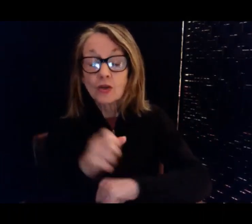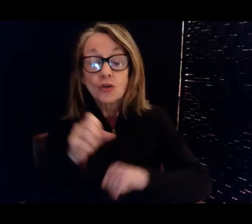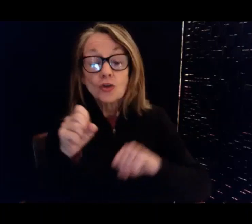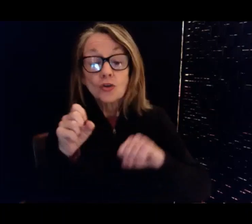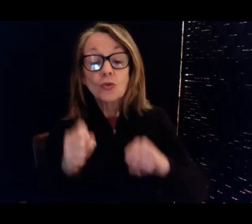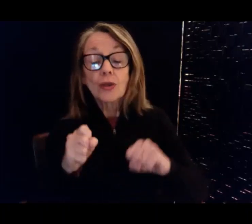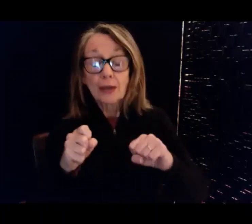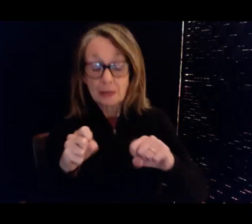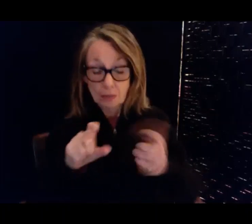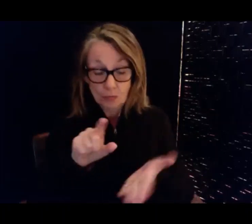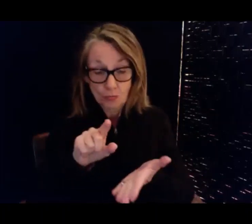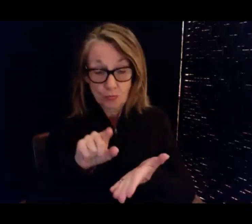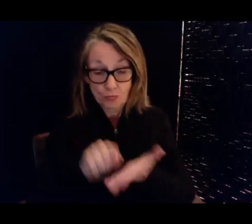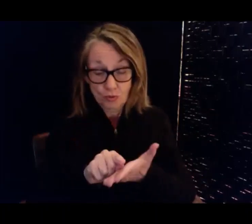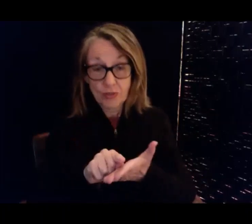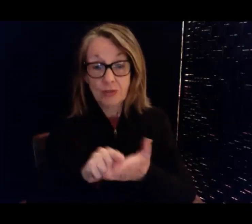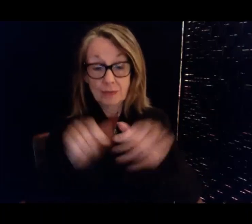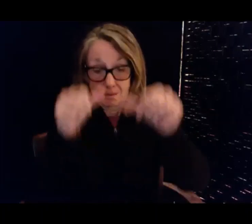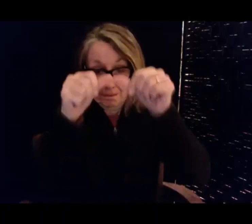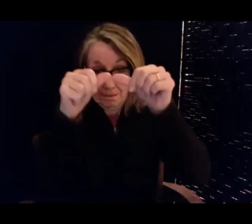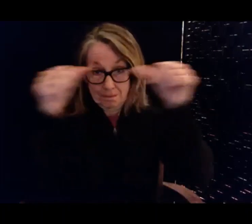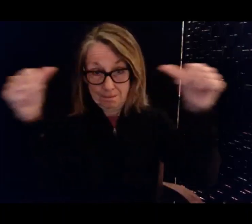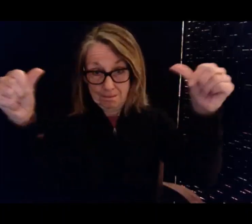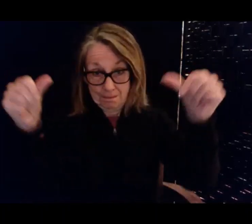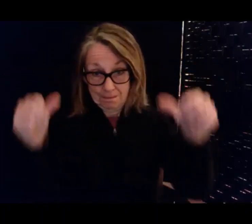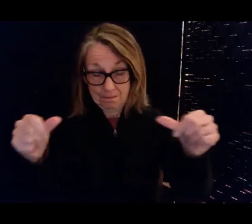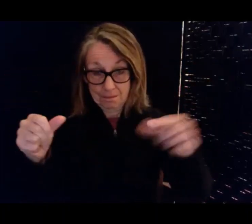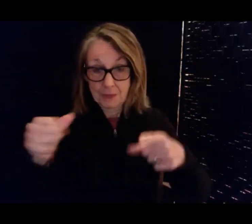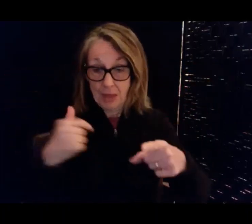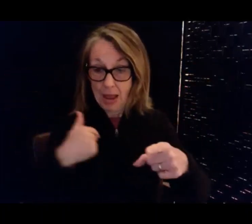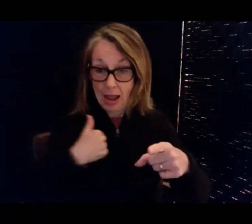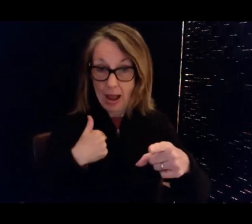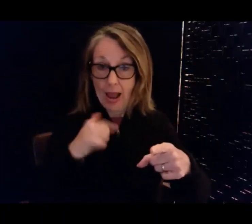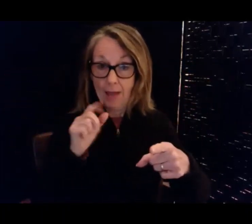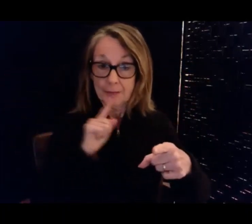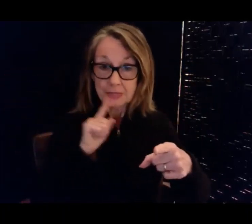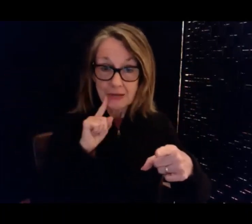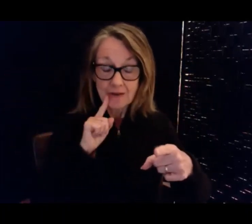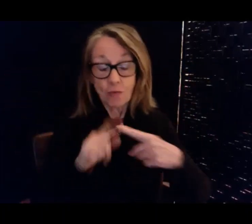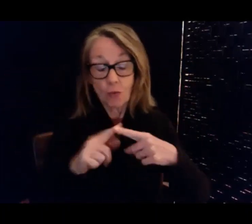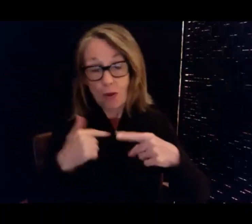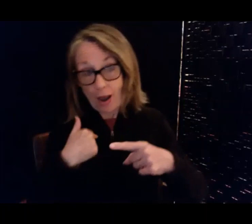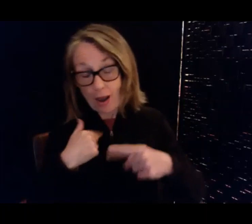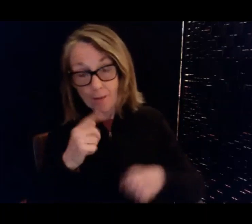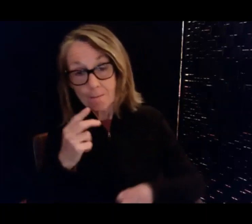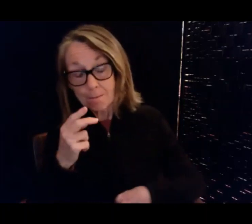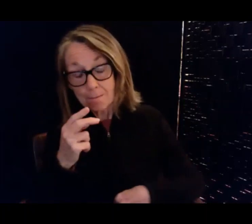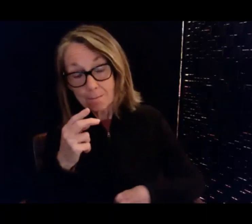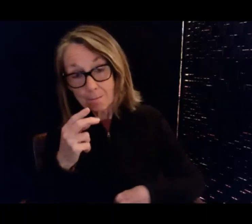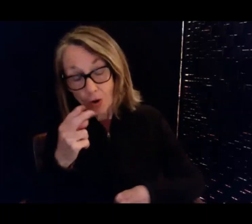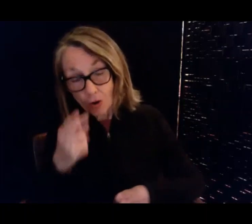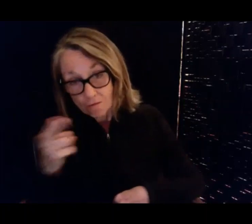you are hard of hearing, deaf or blind and that you need the hospital